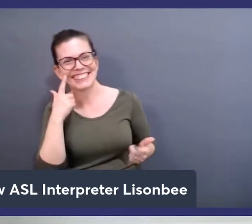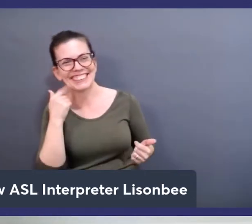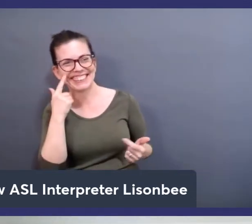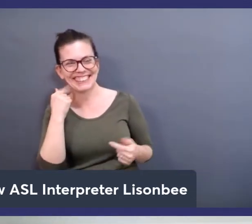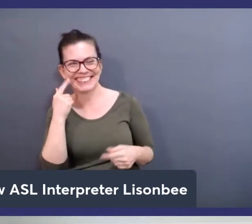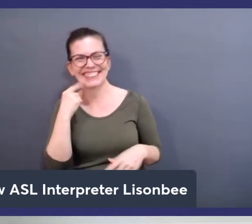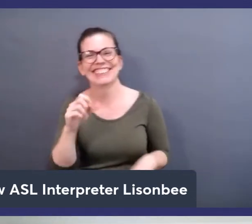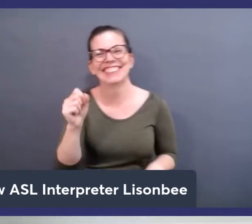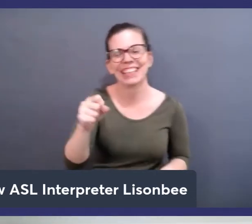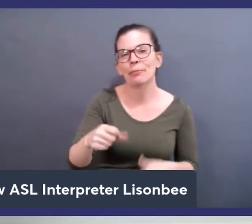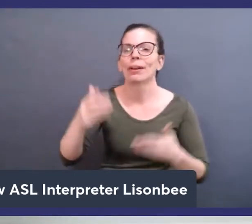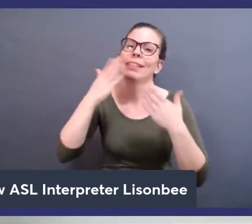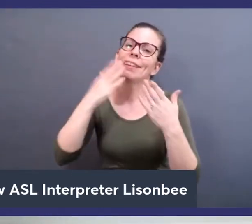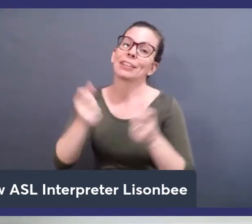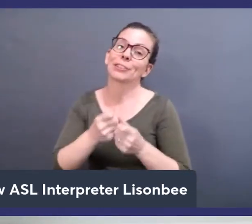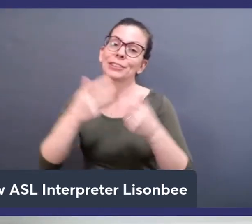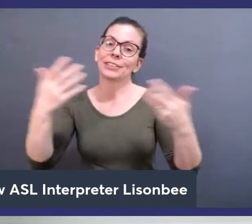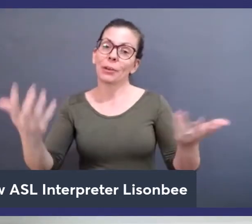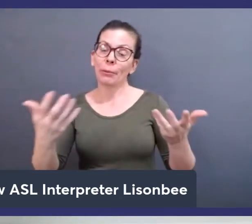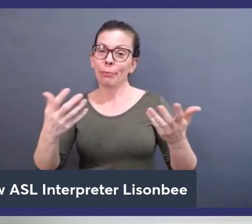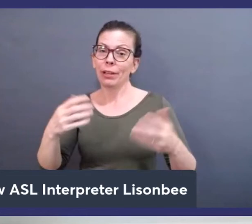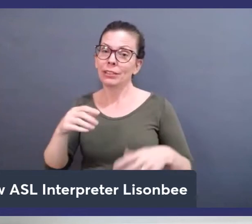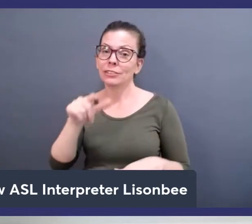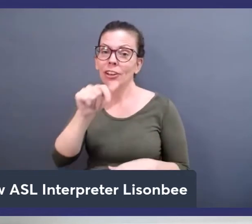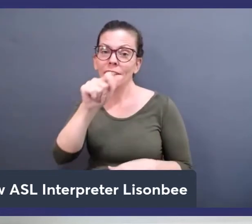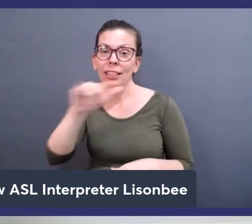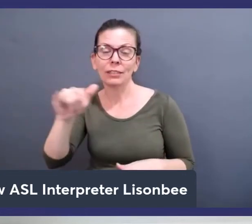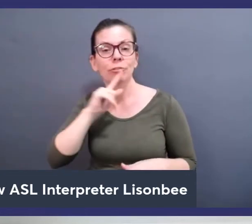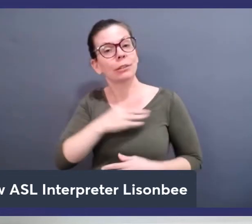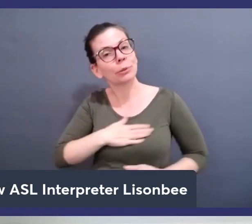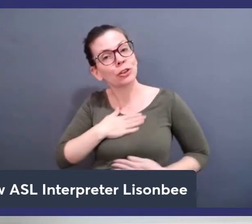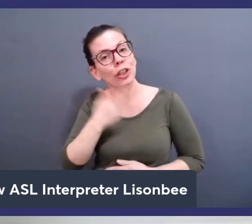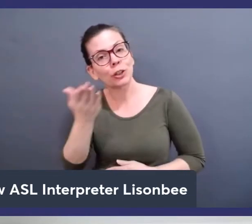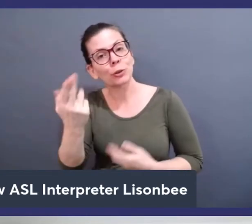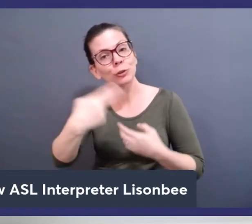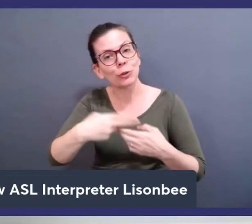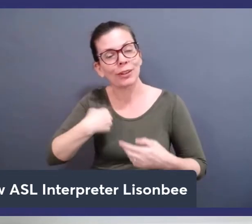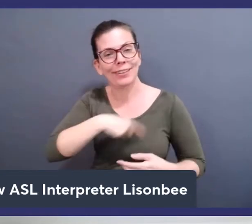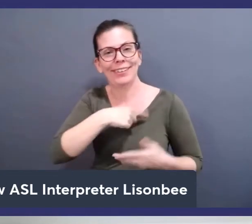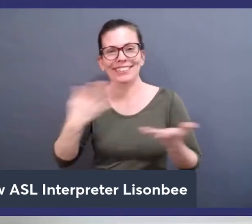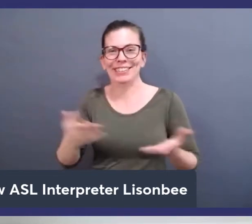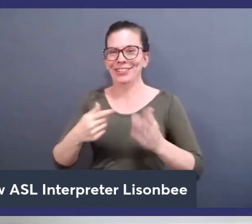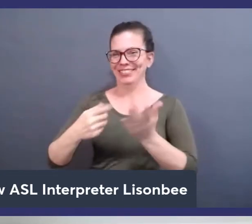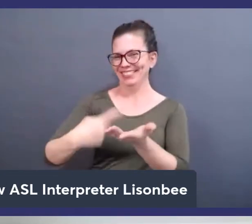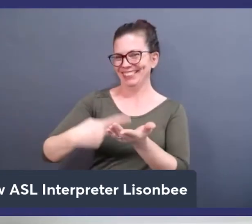But thank you so much, Ali, really appreciate you being on here talking about GameKit. Really excited.